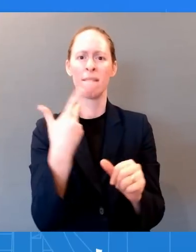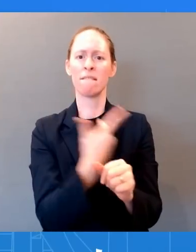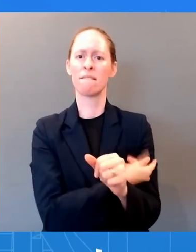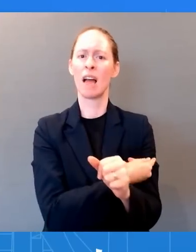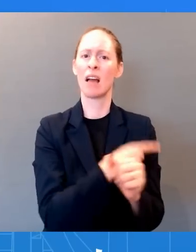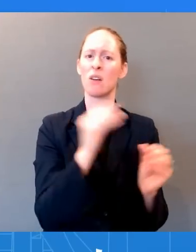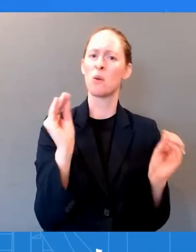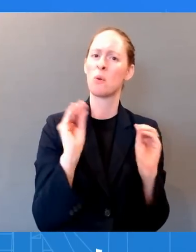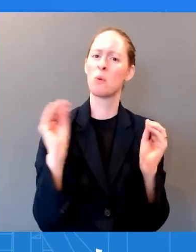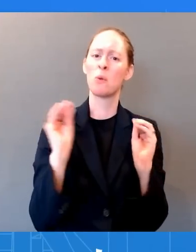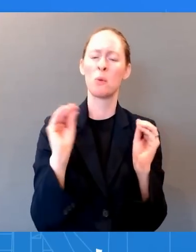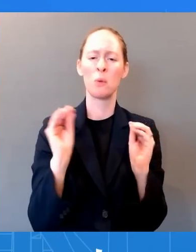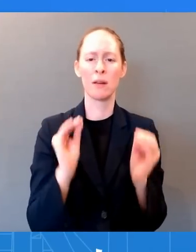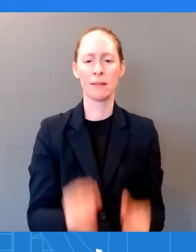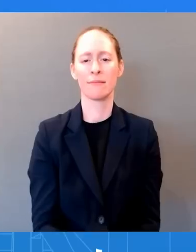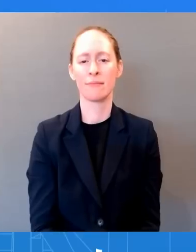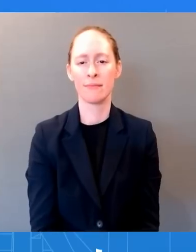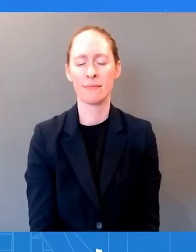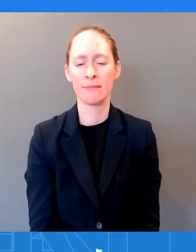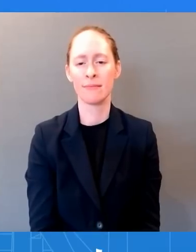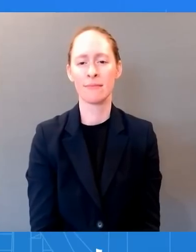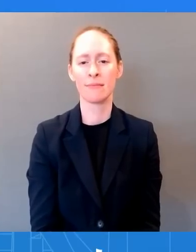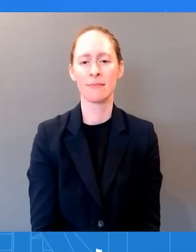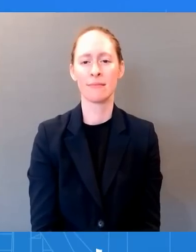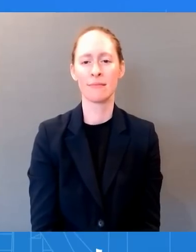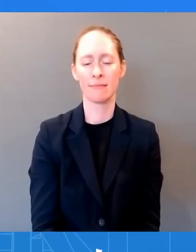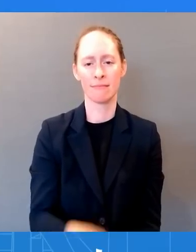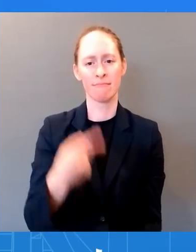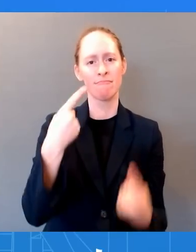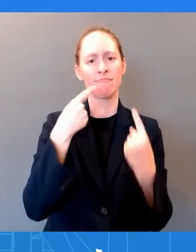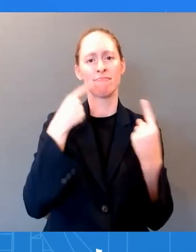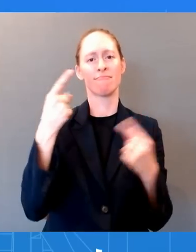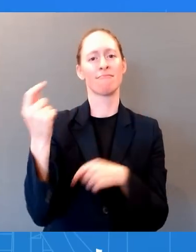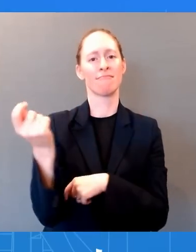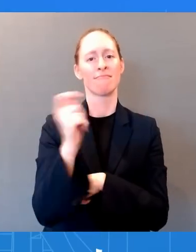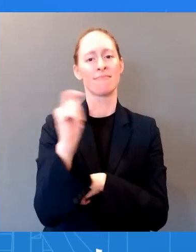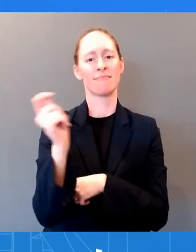you asked me about him. So, visa records are confidential under U.S. law.